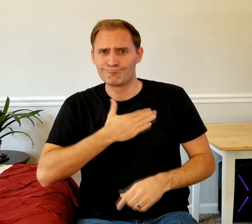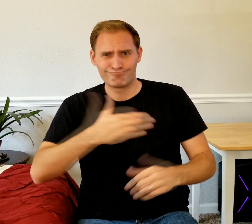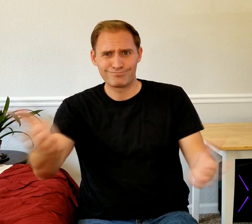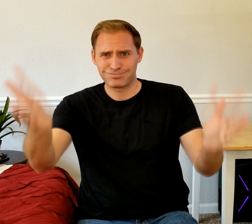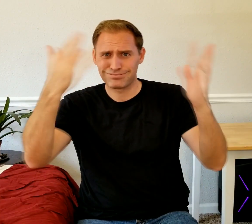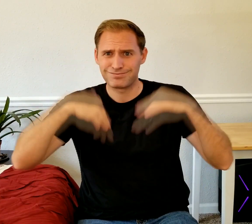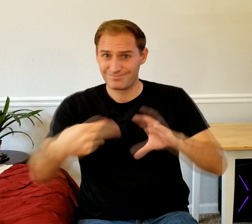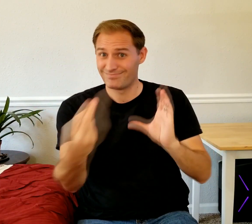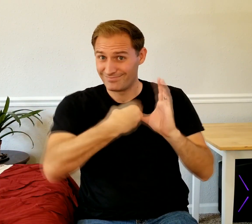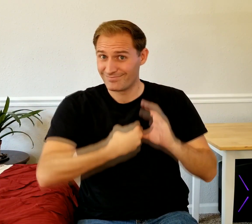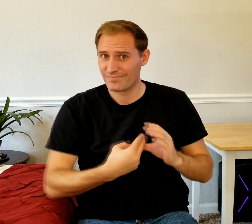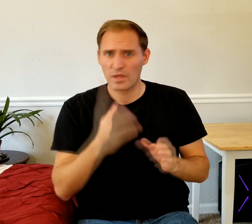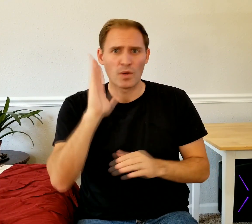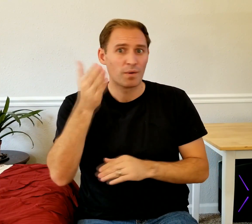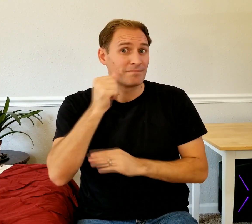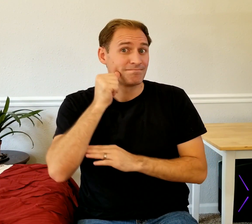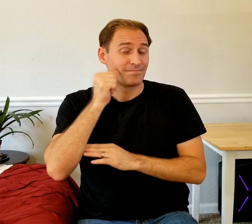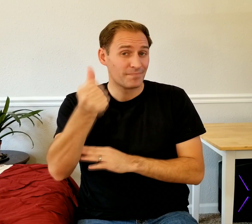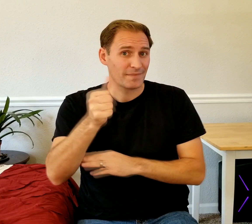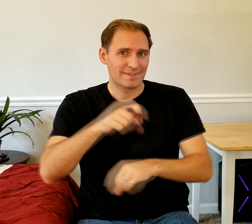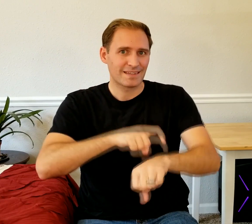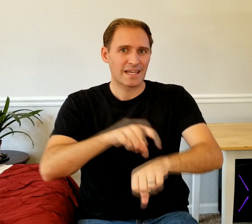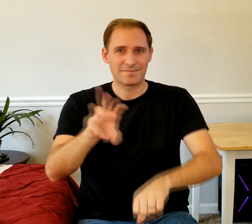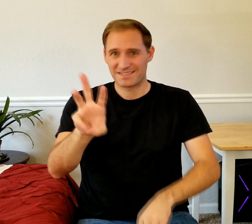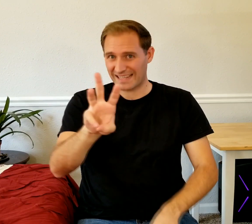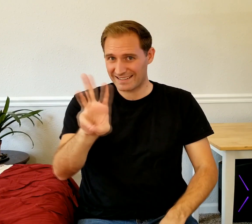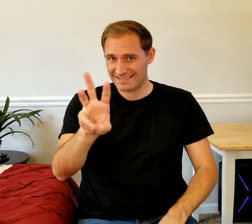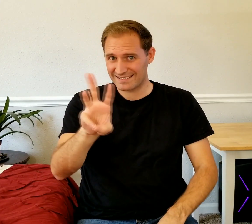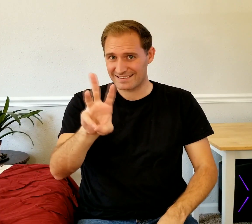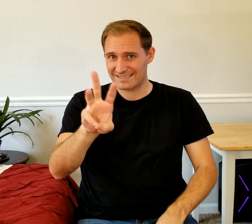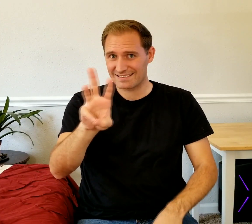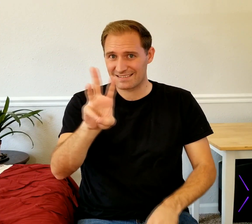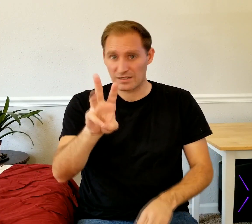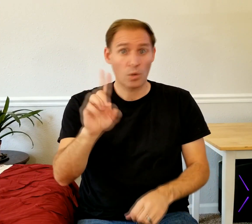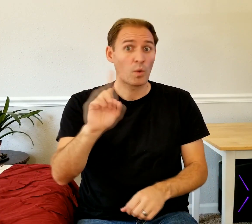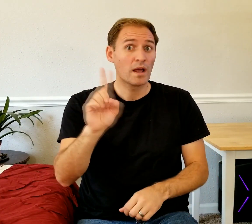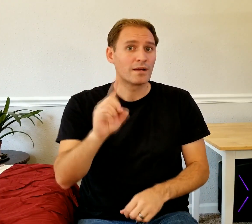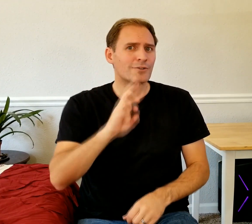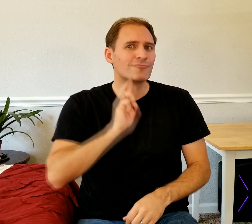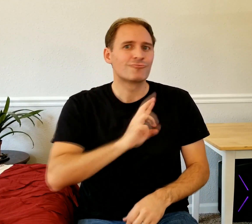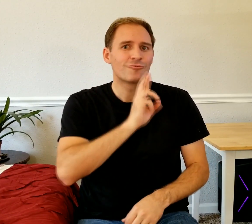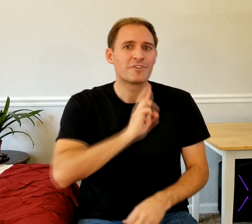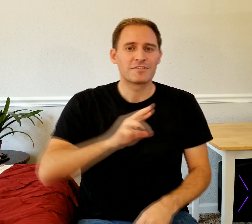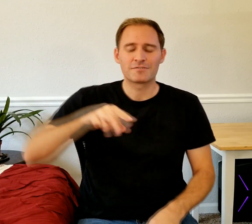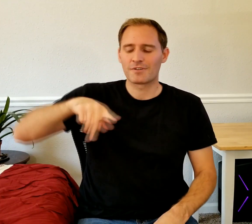join us, it's going to be tomorrow at 6 PM, at a Panera Bread.